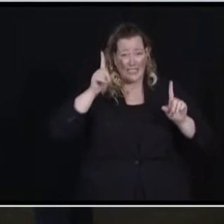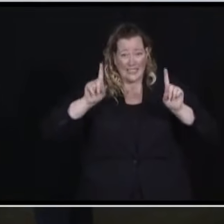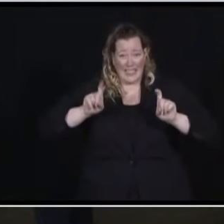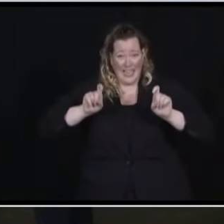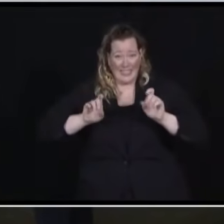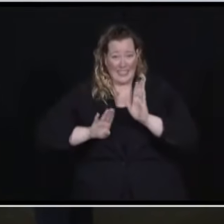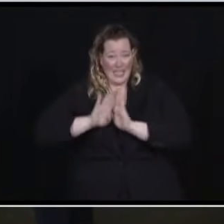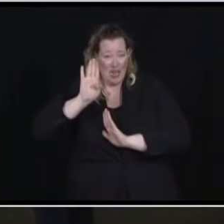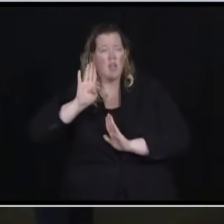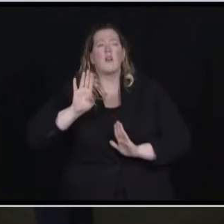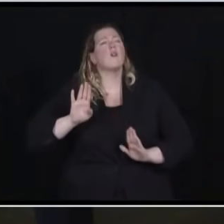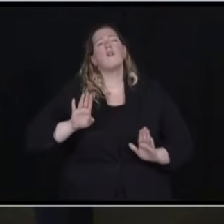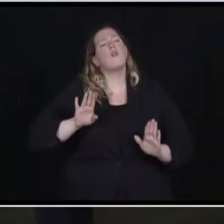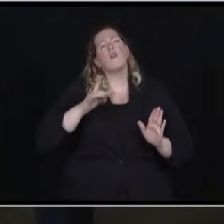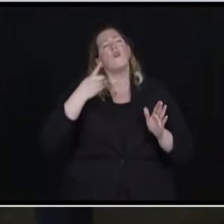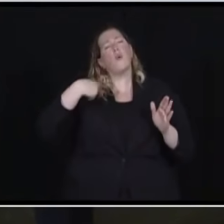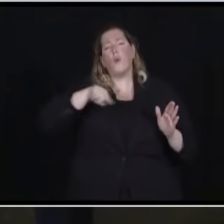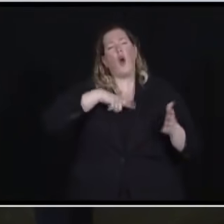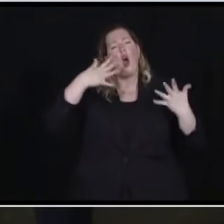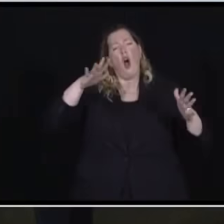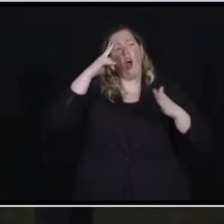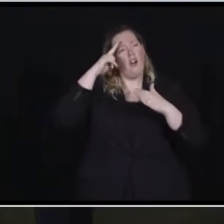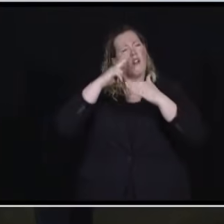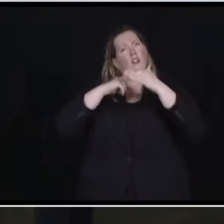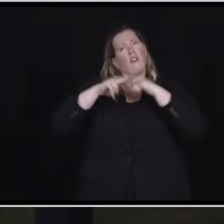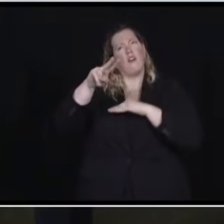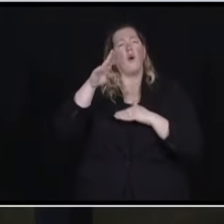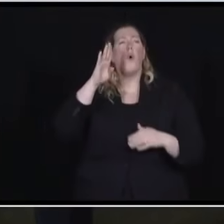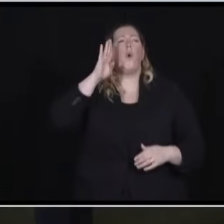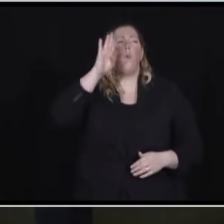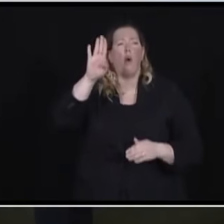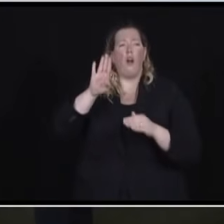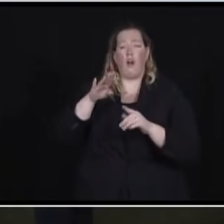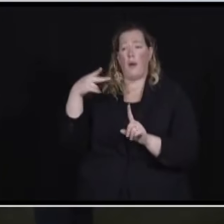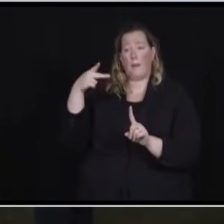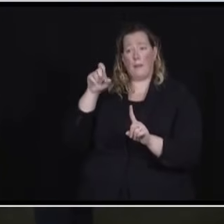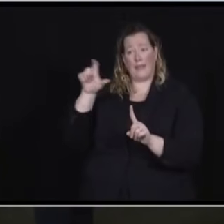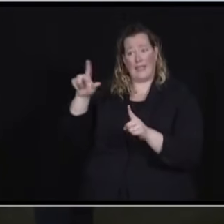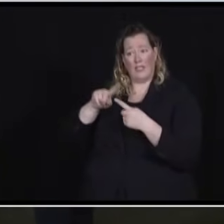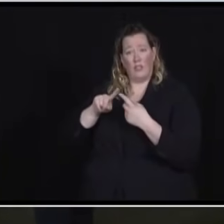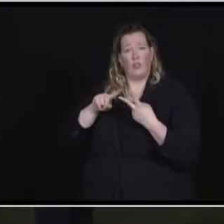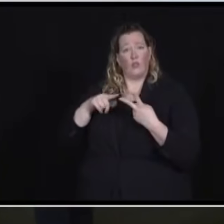Thank you, it's not necessarily because the increase in the number of test we are seeing